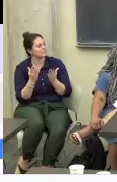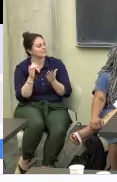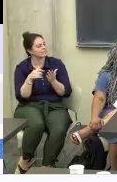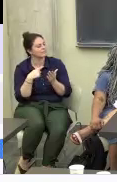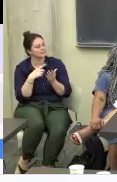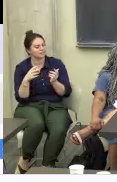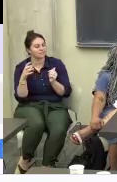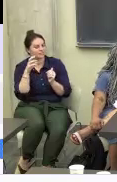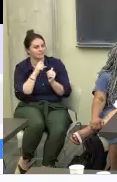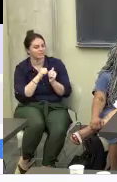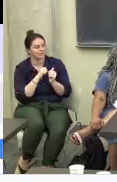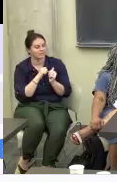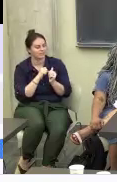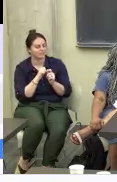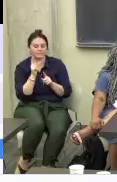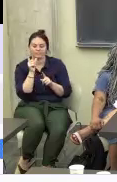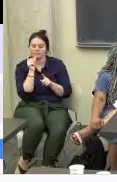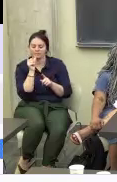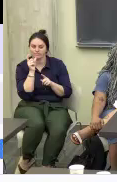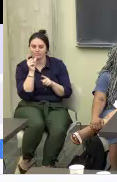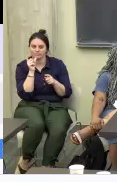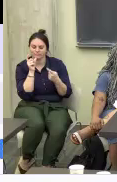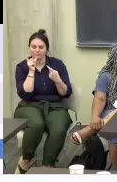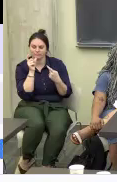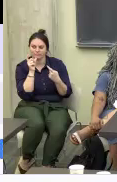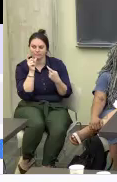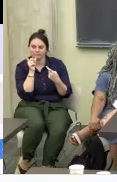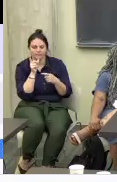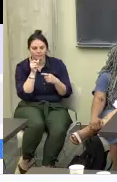we missed is the who. Who are we missing at the